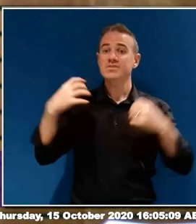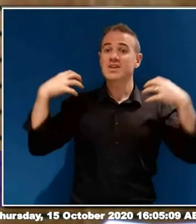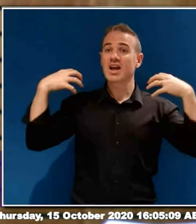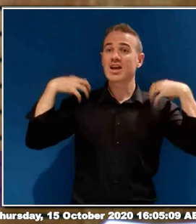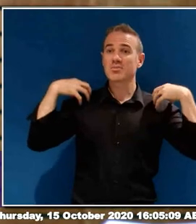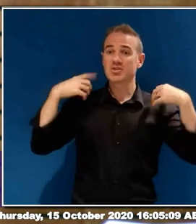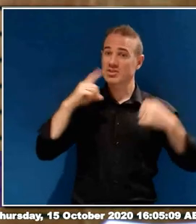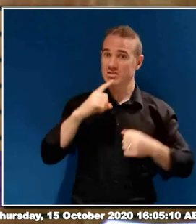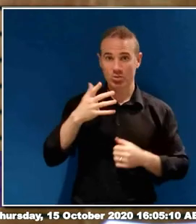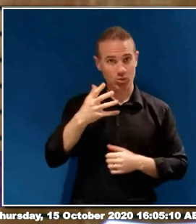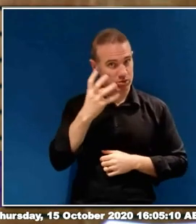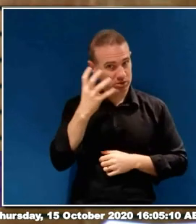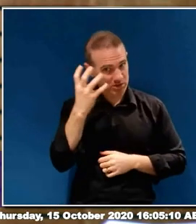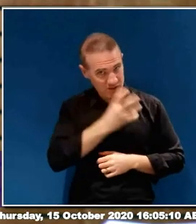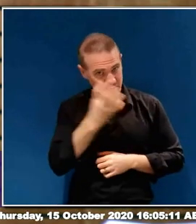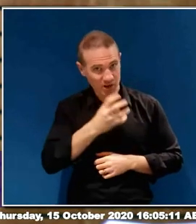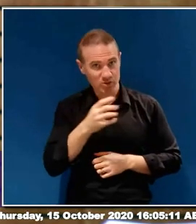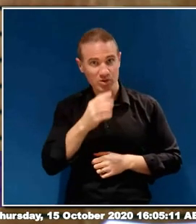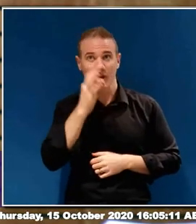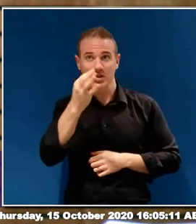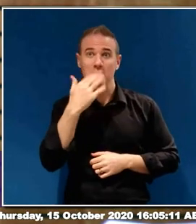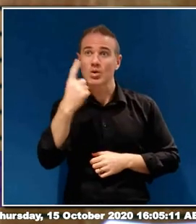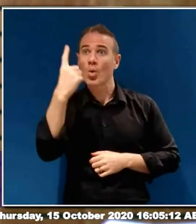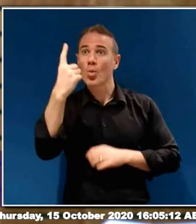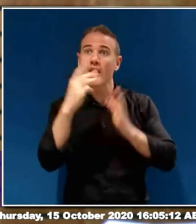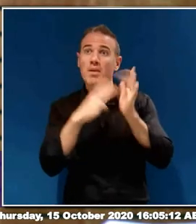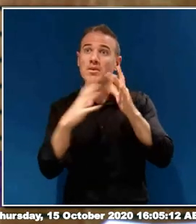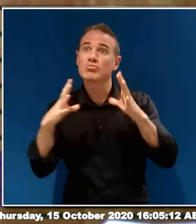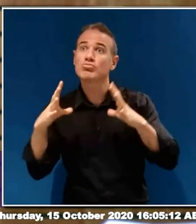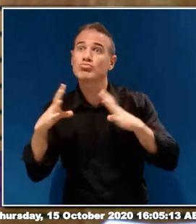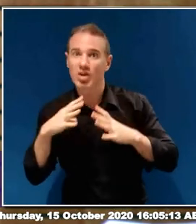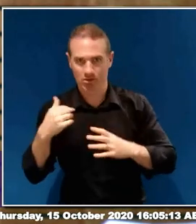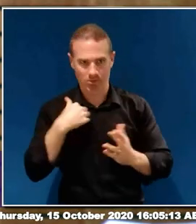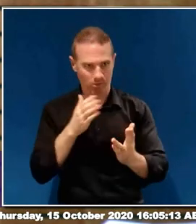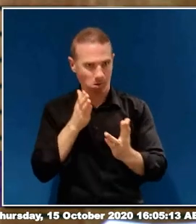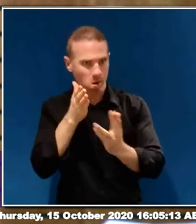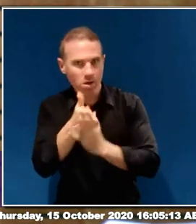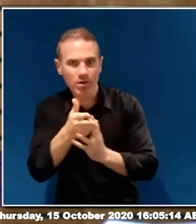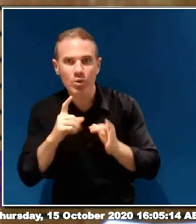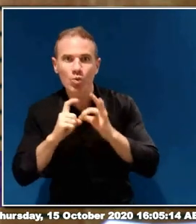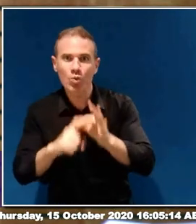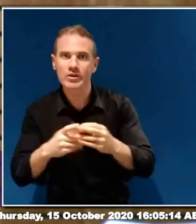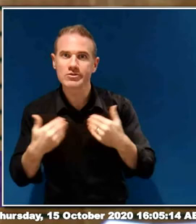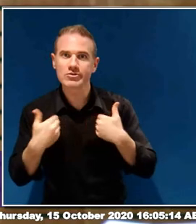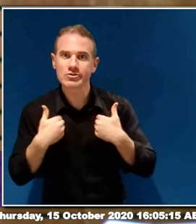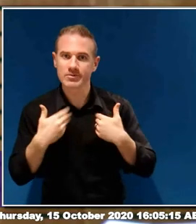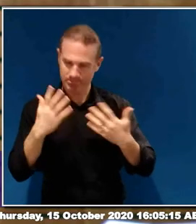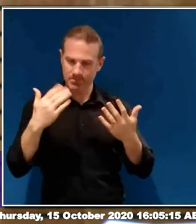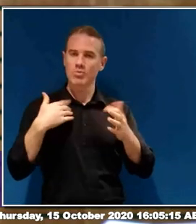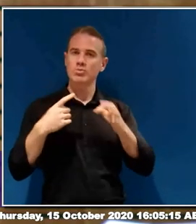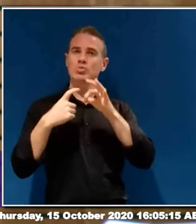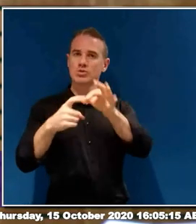Where is an example of the practice that would overcome the